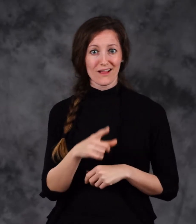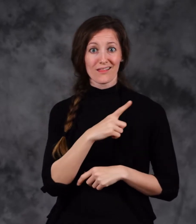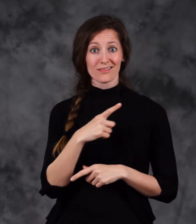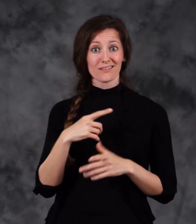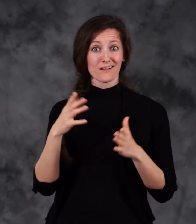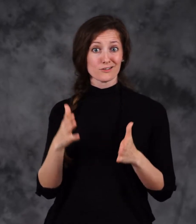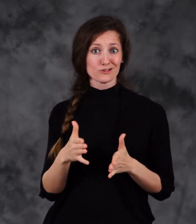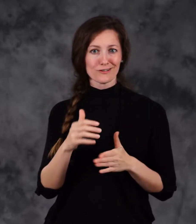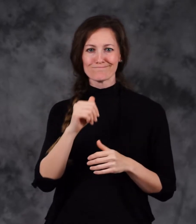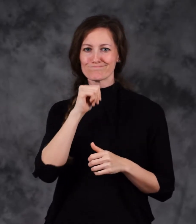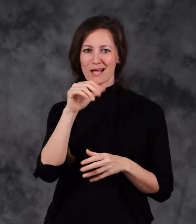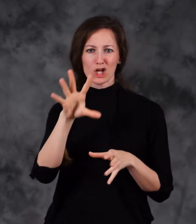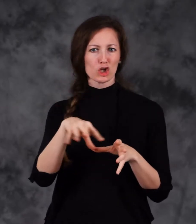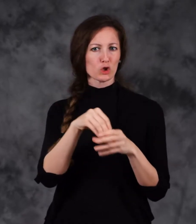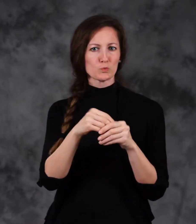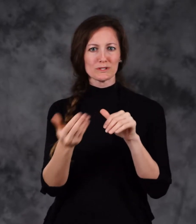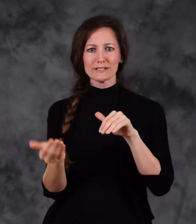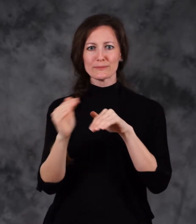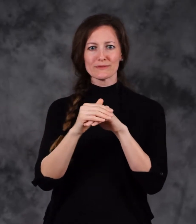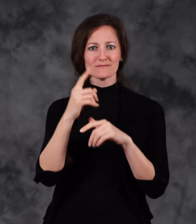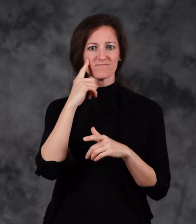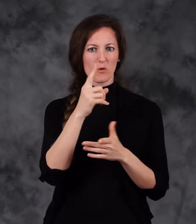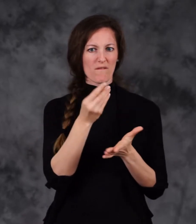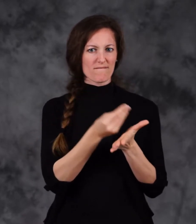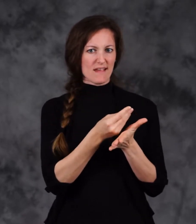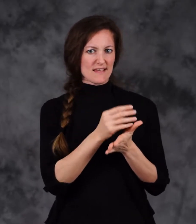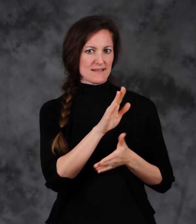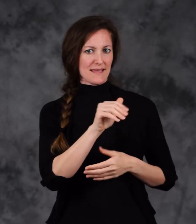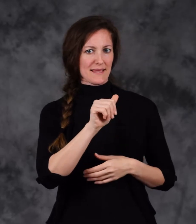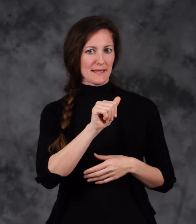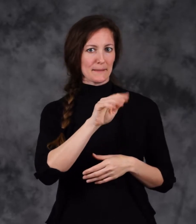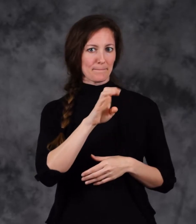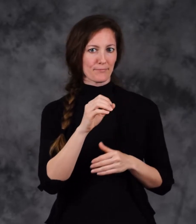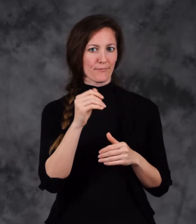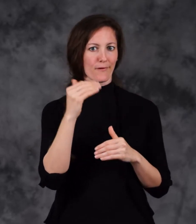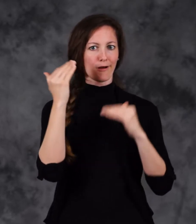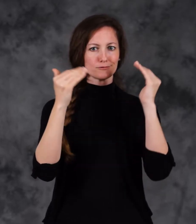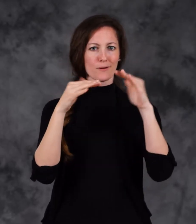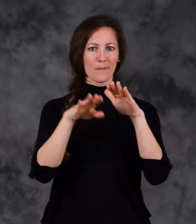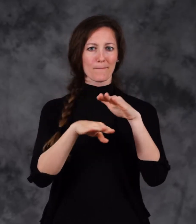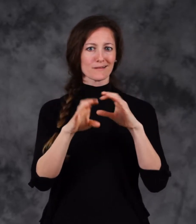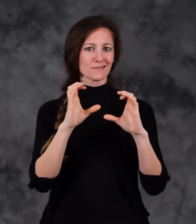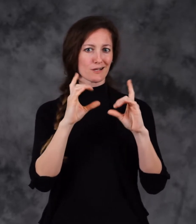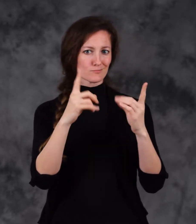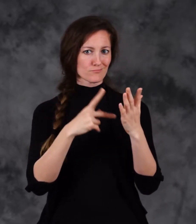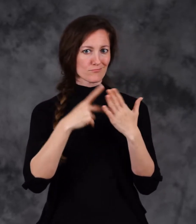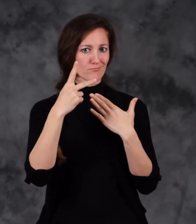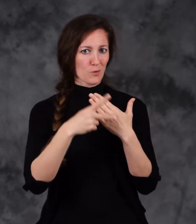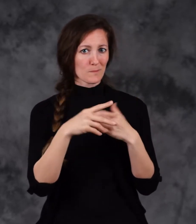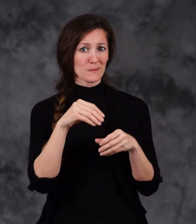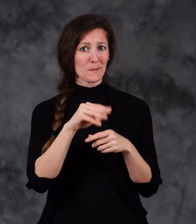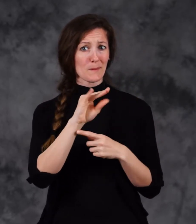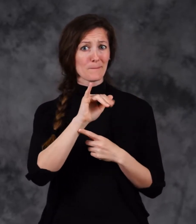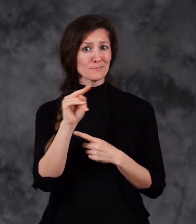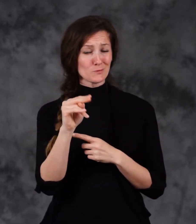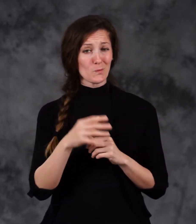The Legislature did not increase the funding for the Adult Basic Education (ABE) programs in Minnesota.